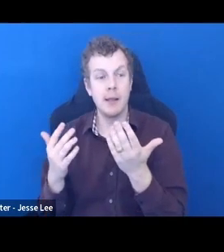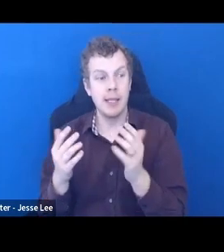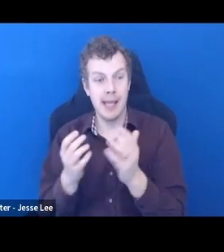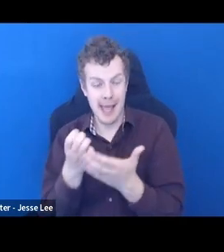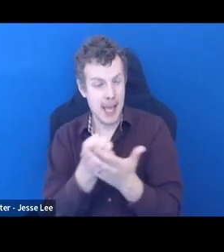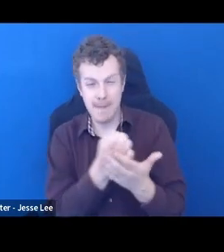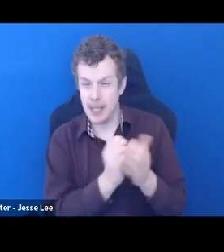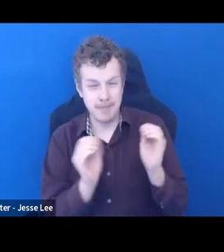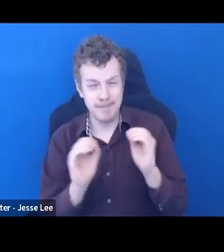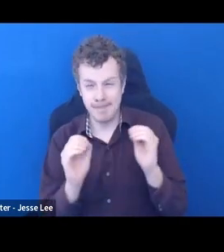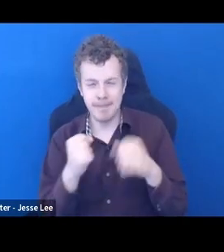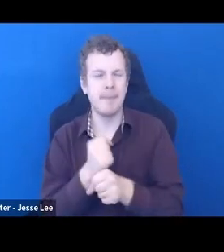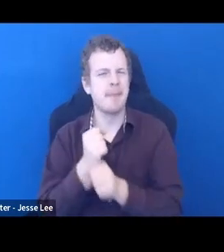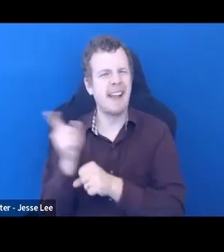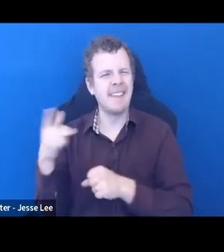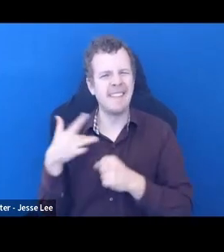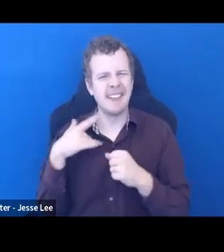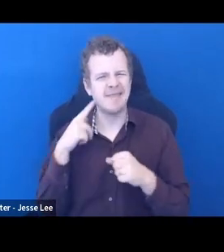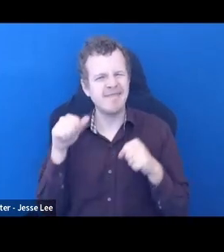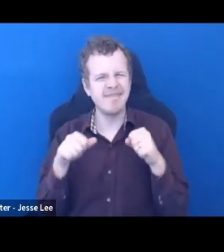So let's look at that a little bit more.